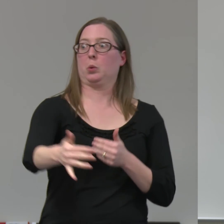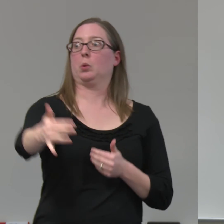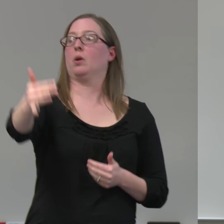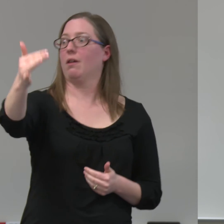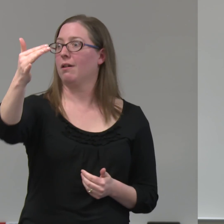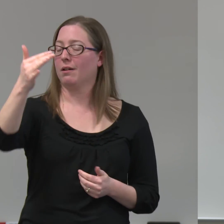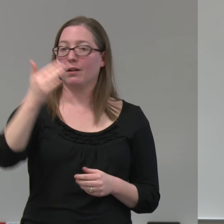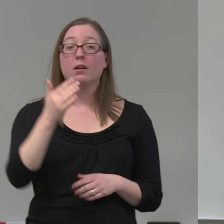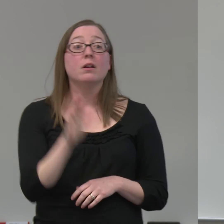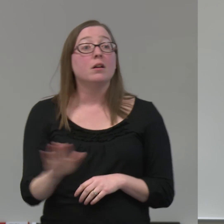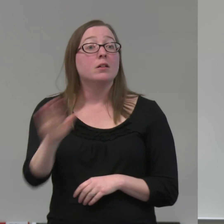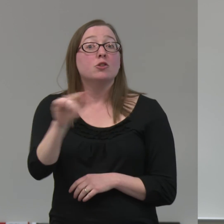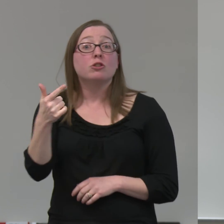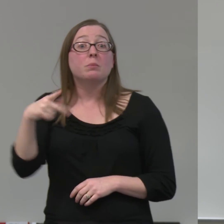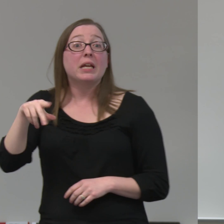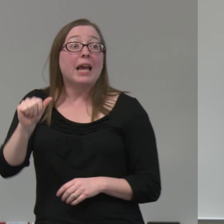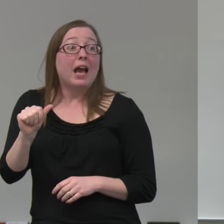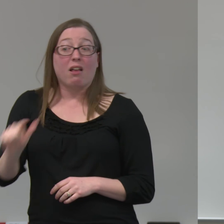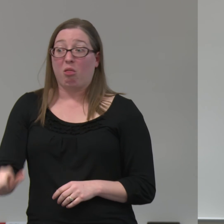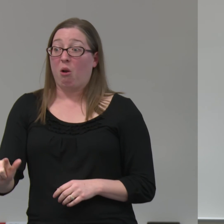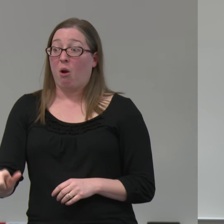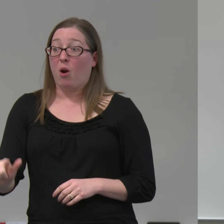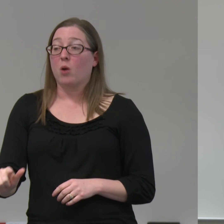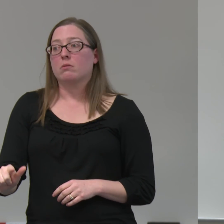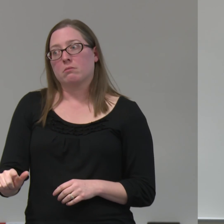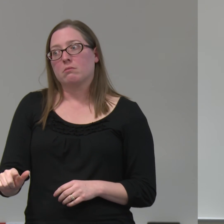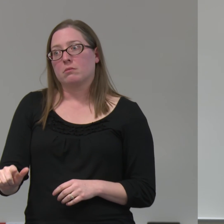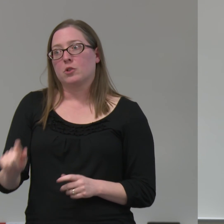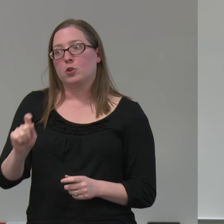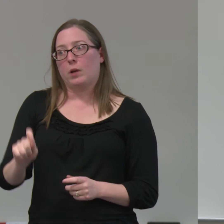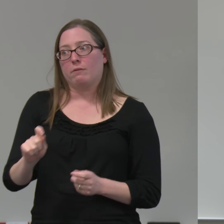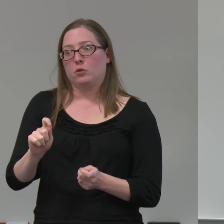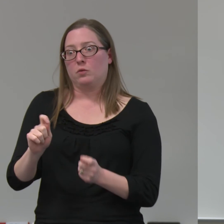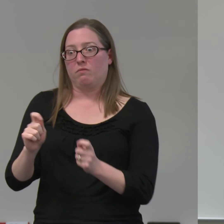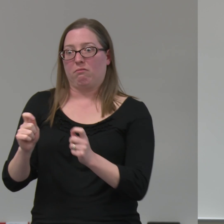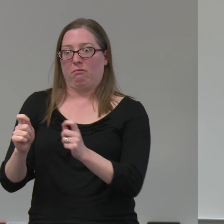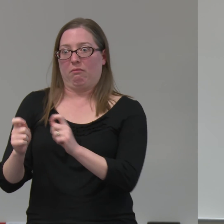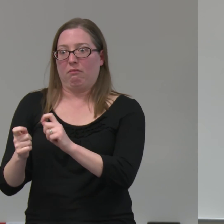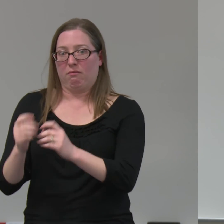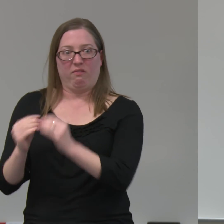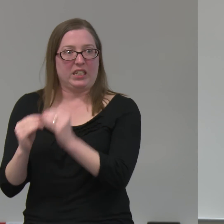and if your GPA is low, then you're going to have to correct that in some way,